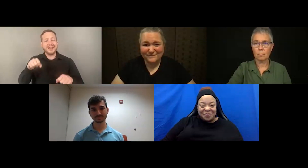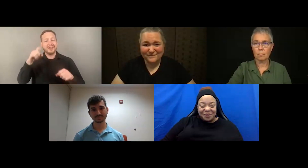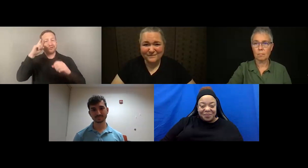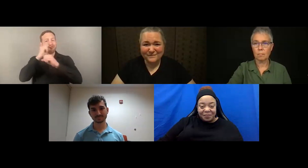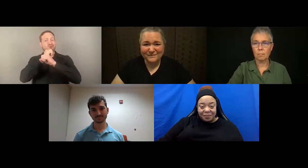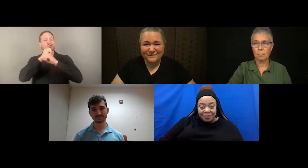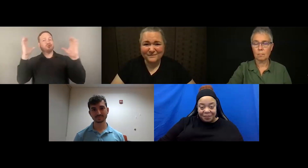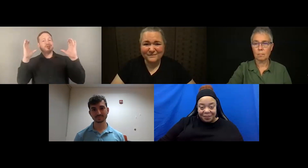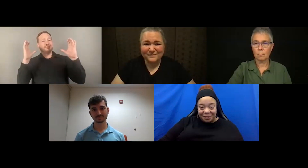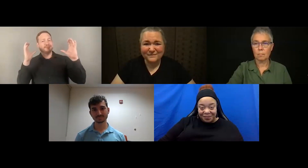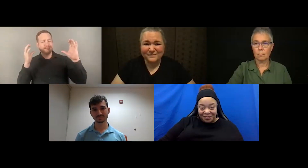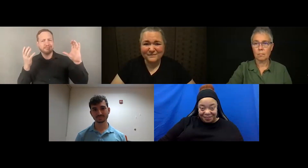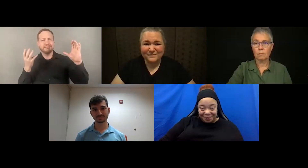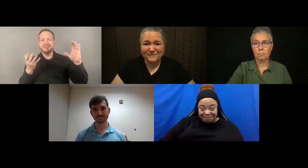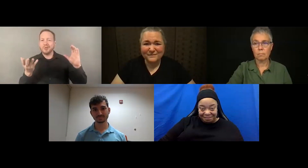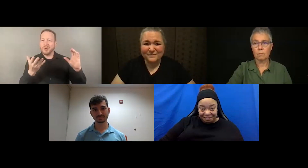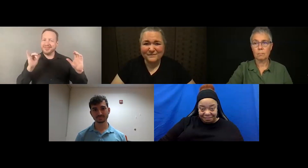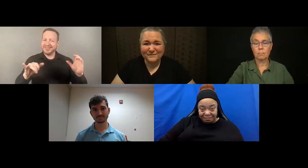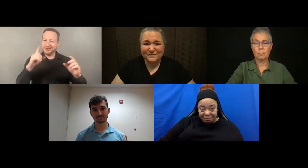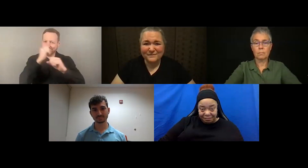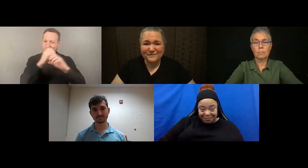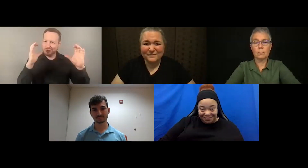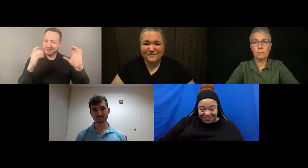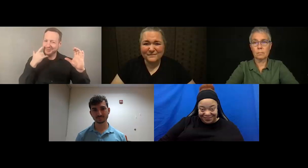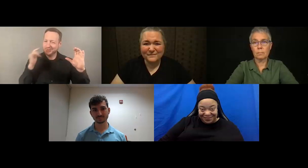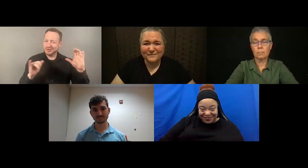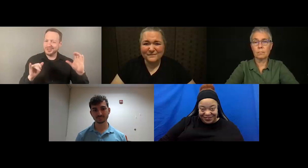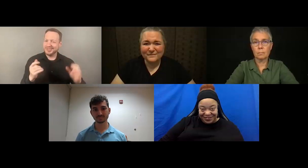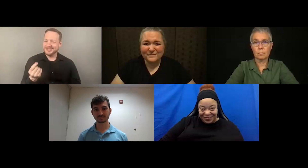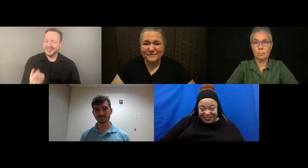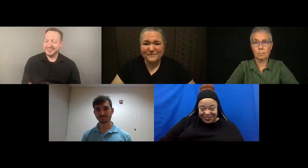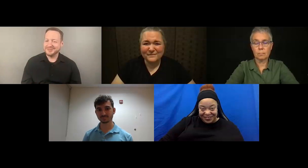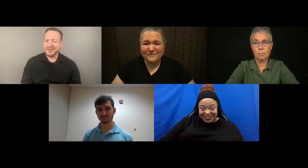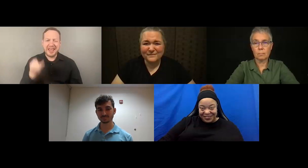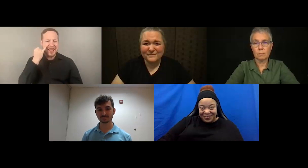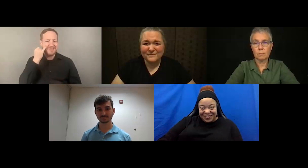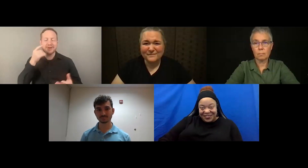Tim: Yea, so you can envision it. What would you want it to look like? What would the